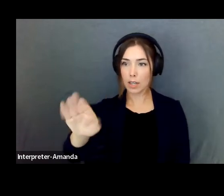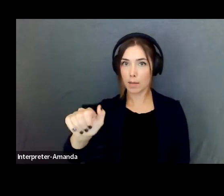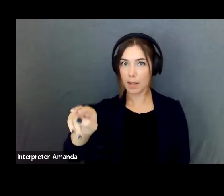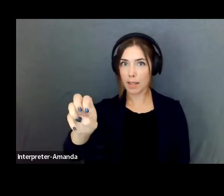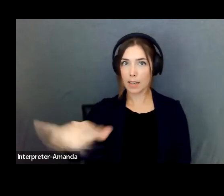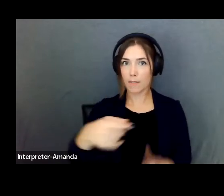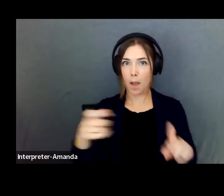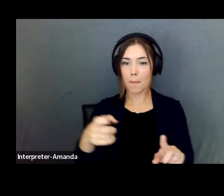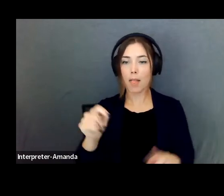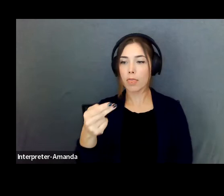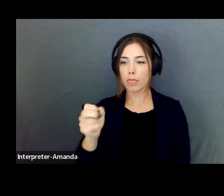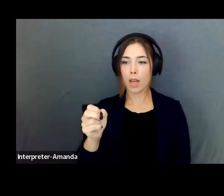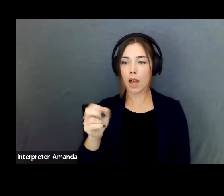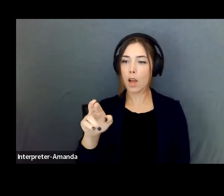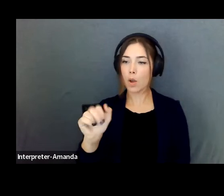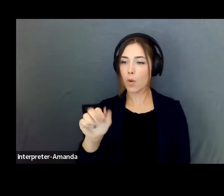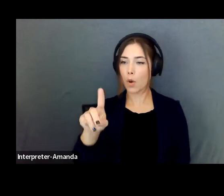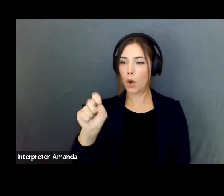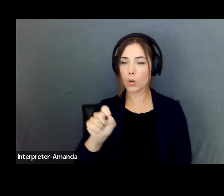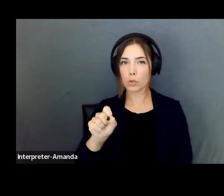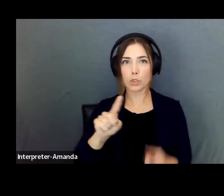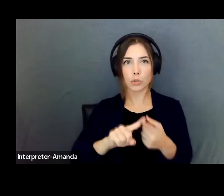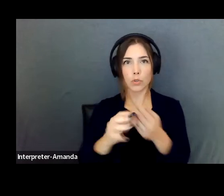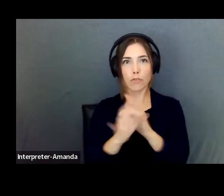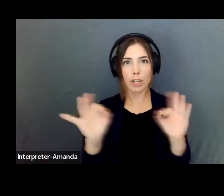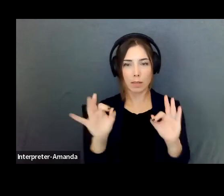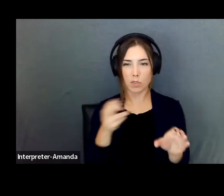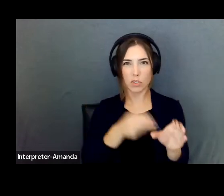Center join us along with Amber OHaver you just heard from.